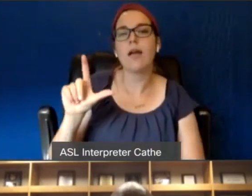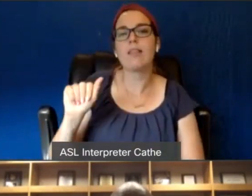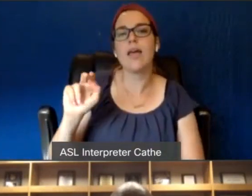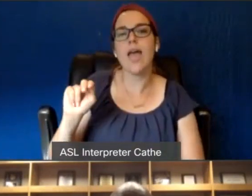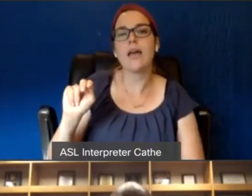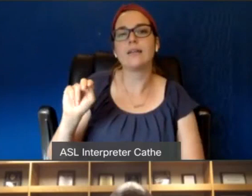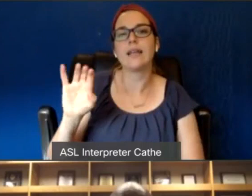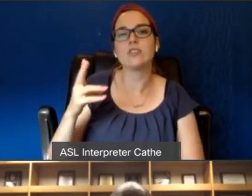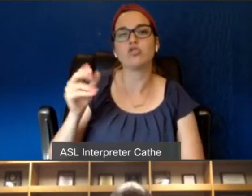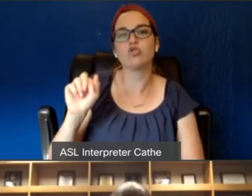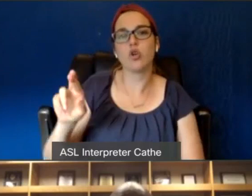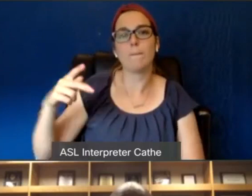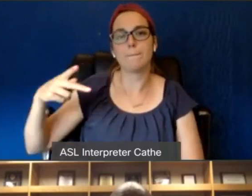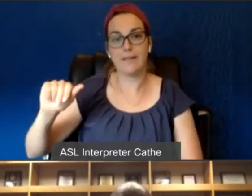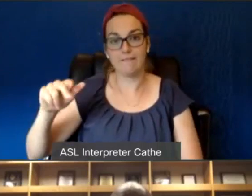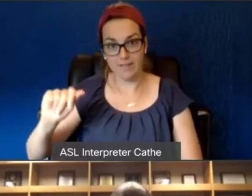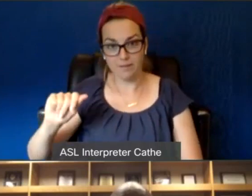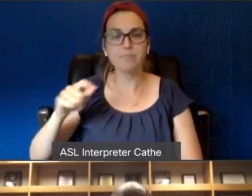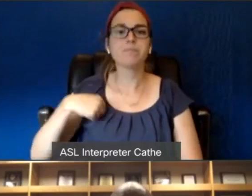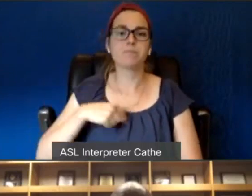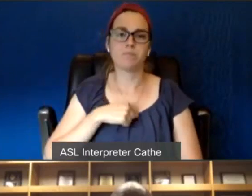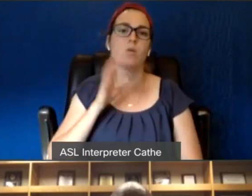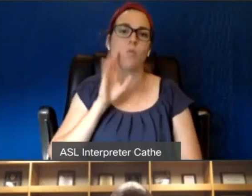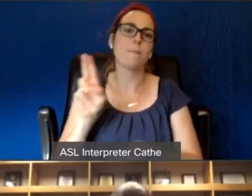So basically it's an individual that might not feel